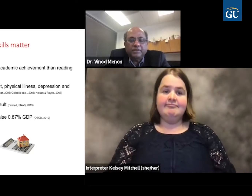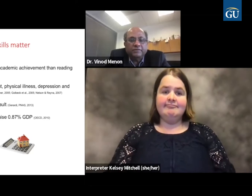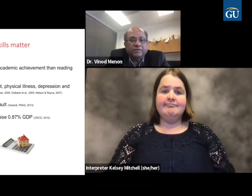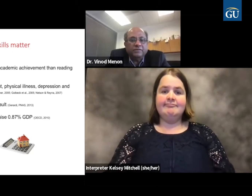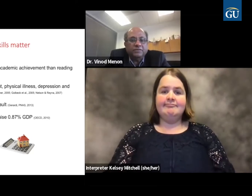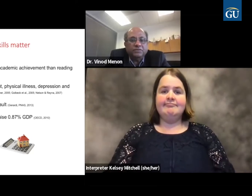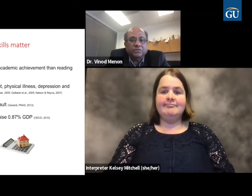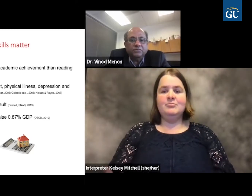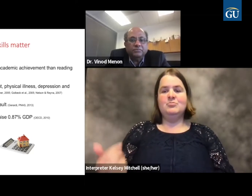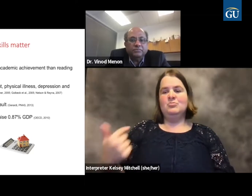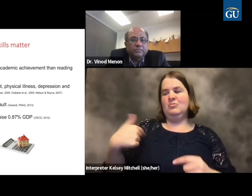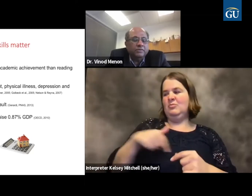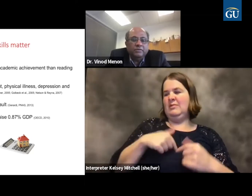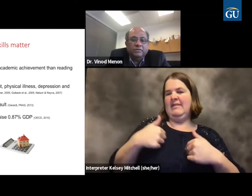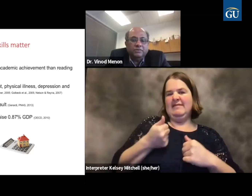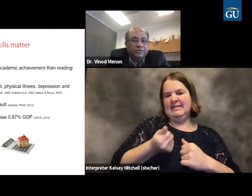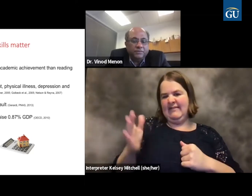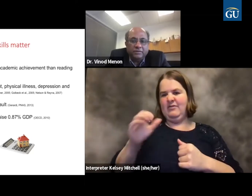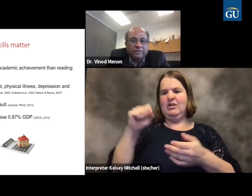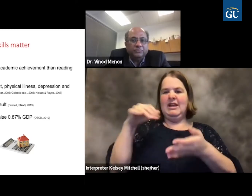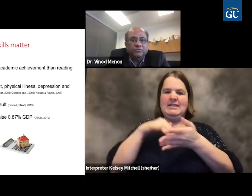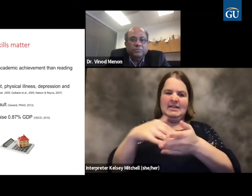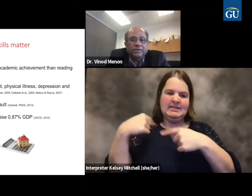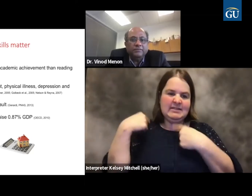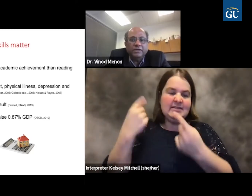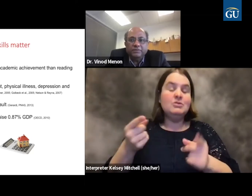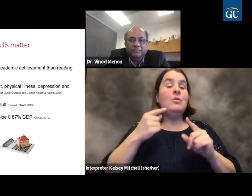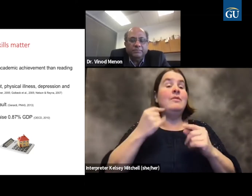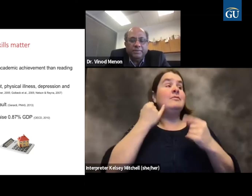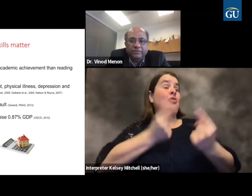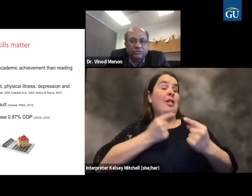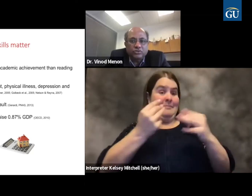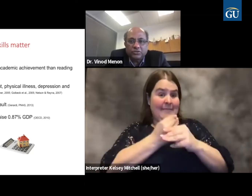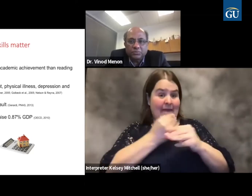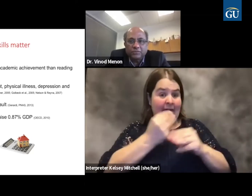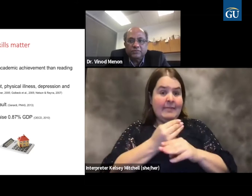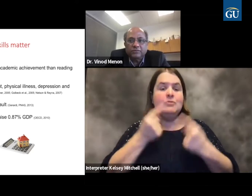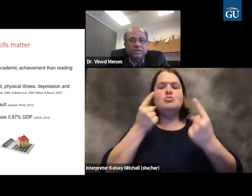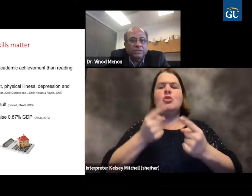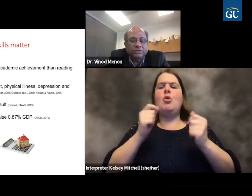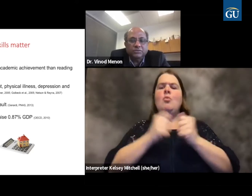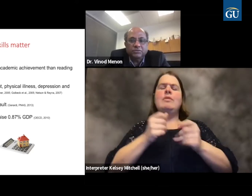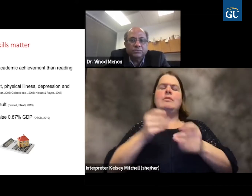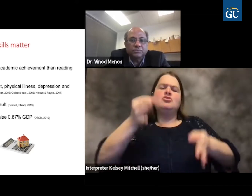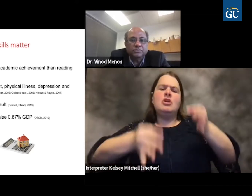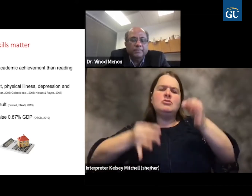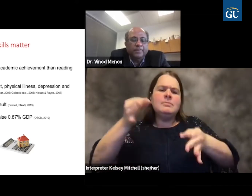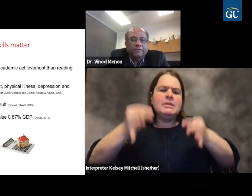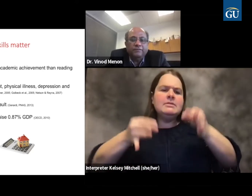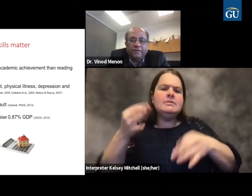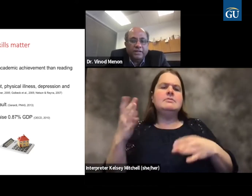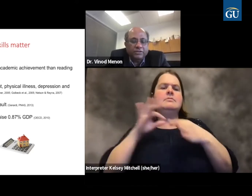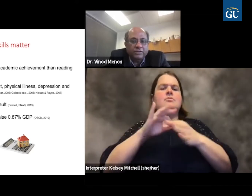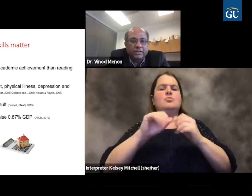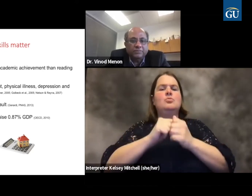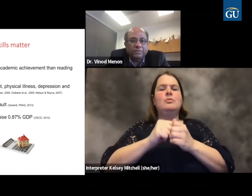a number of different case studies have shown difficulties with making very basic